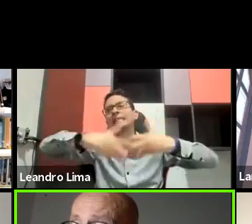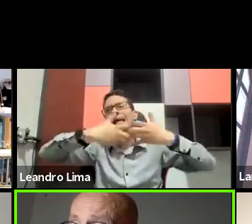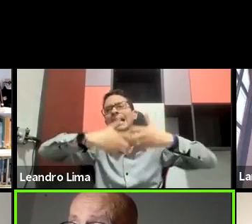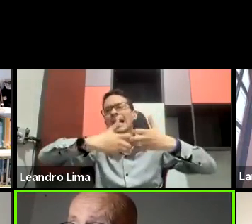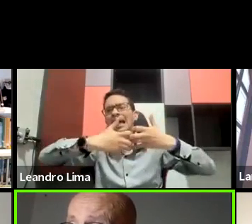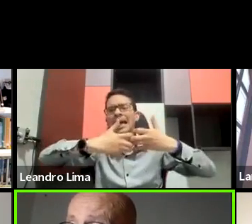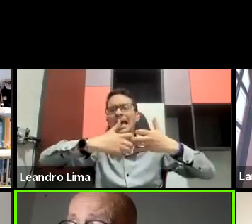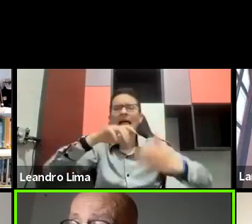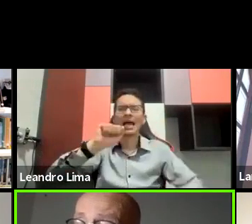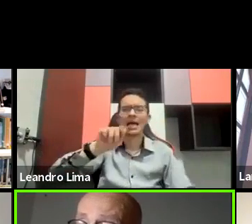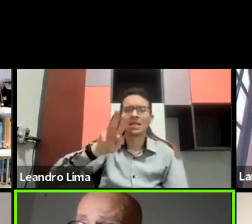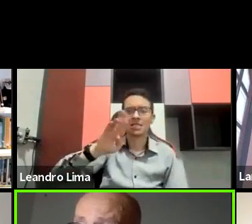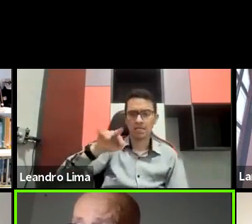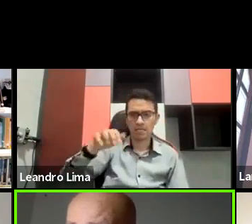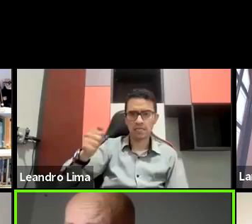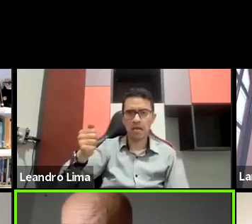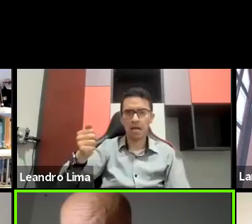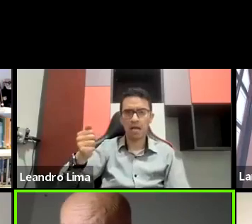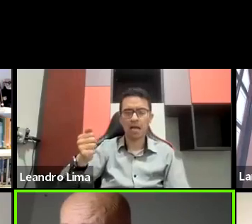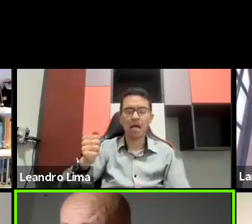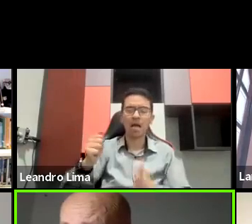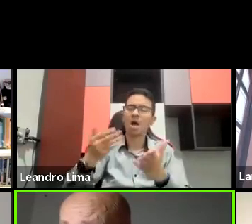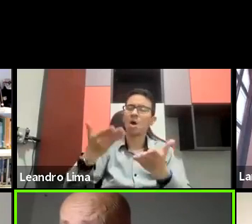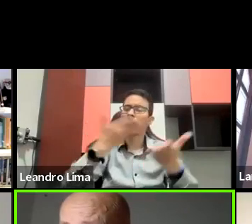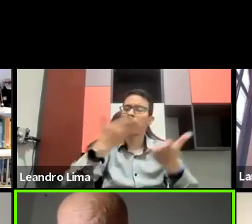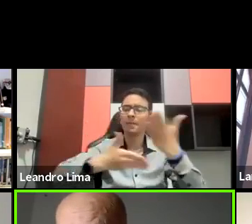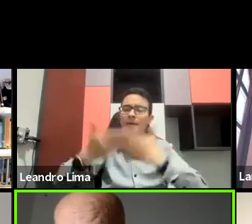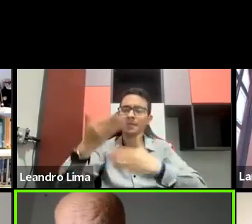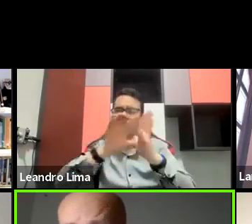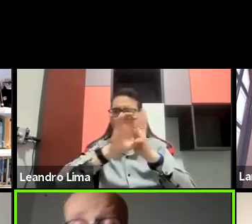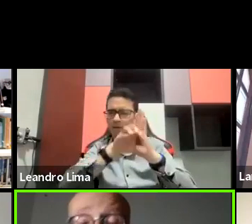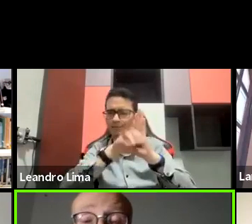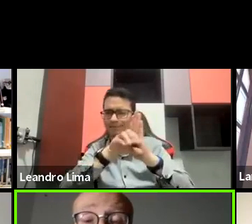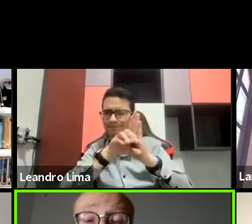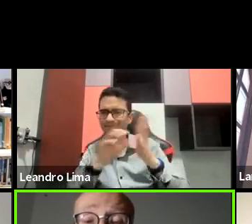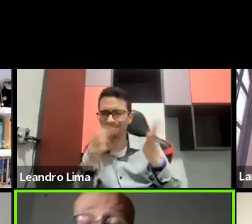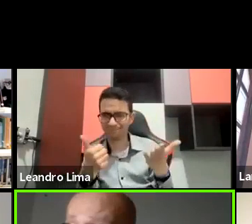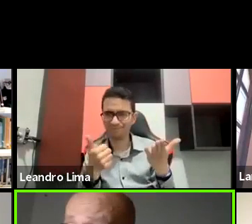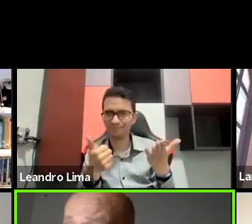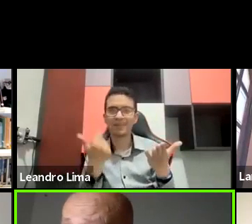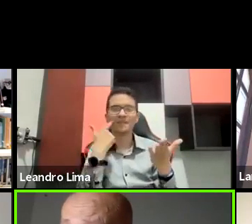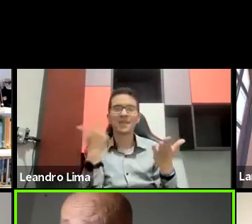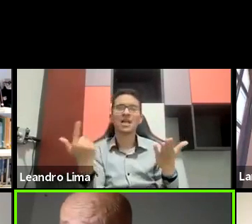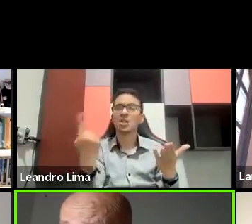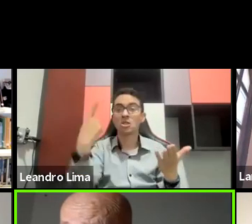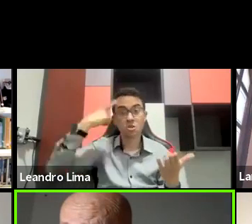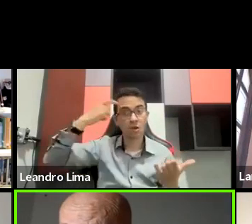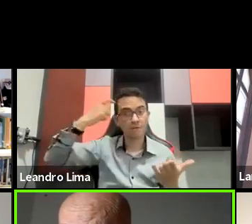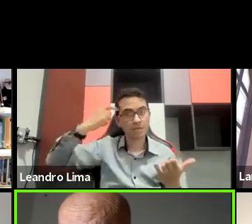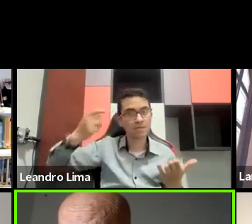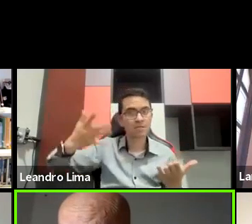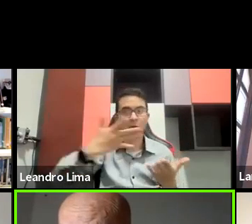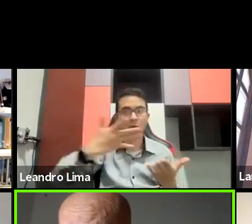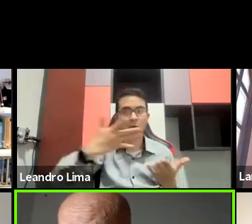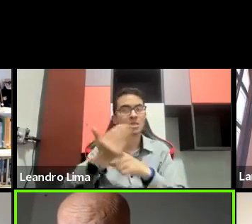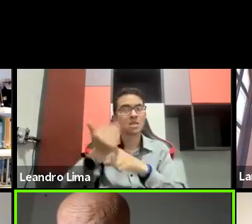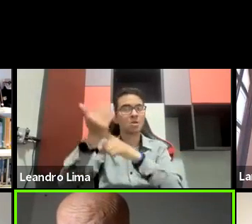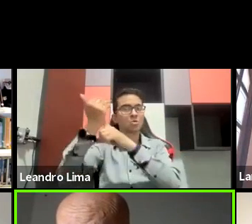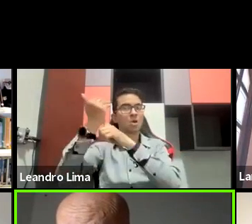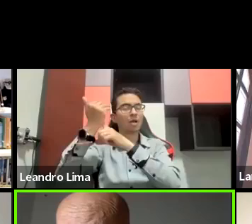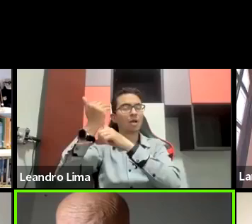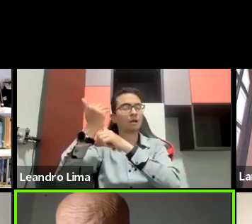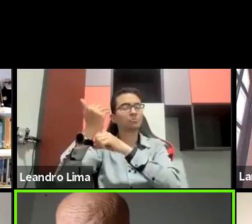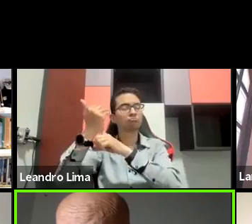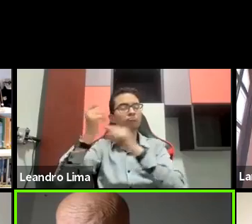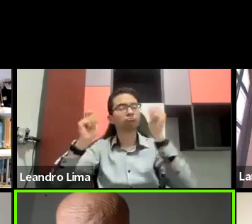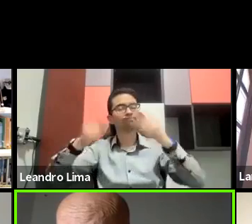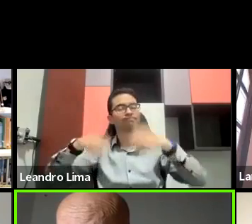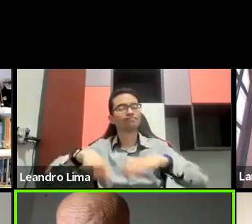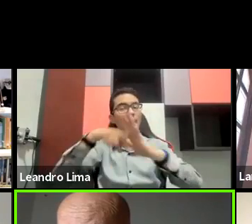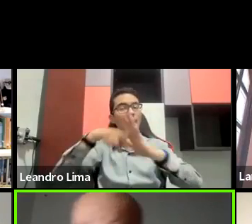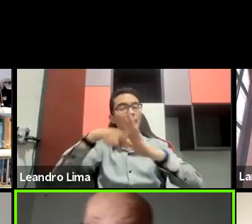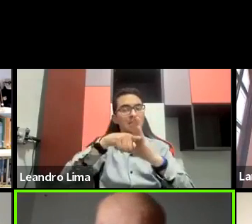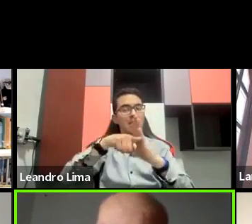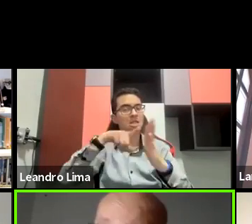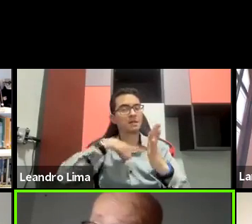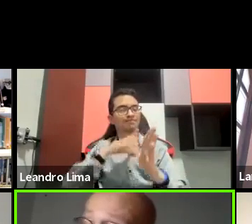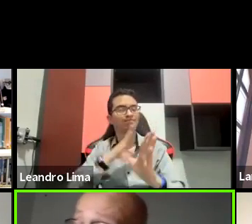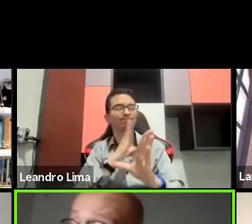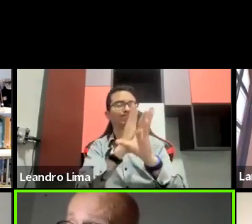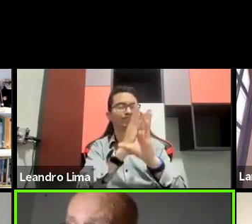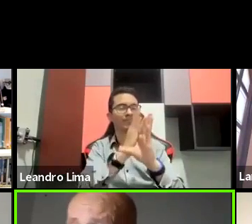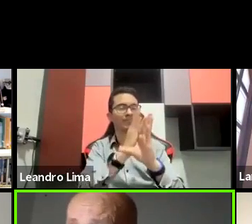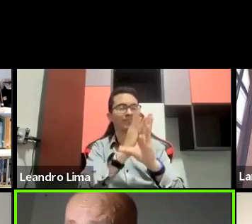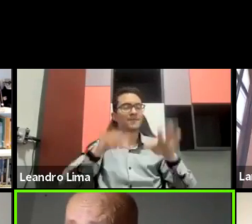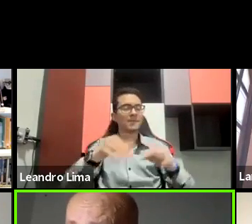tecnológico